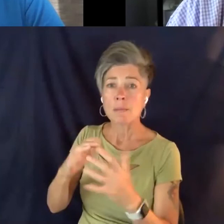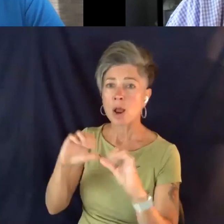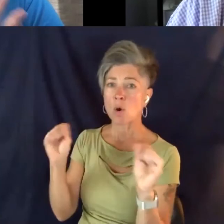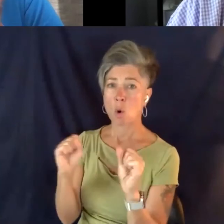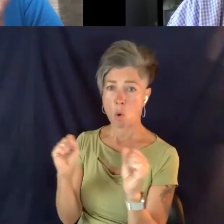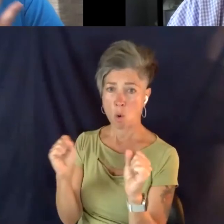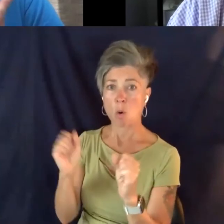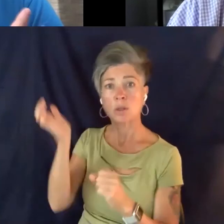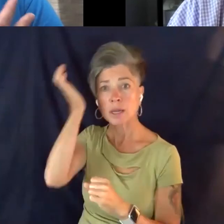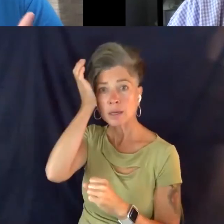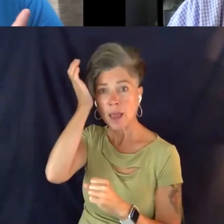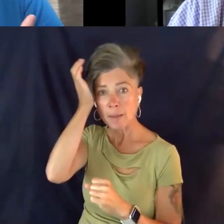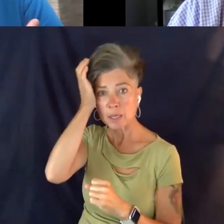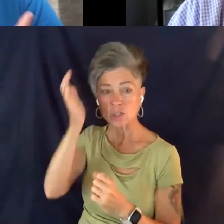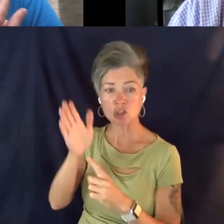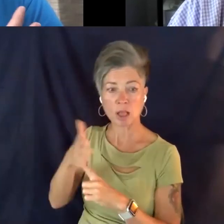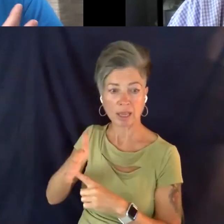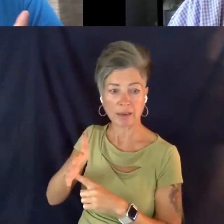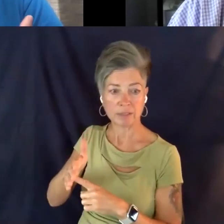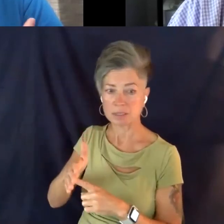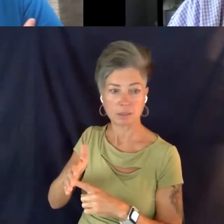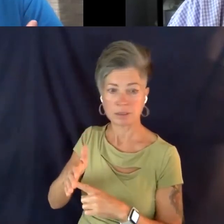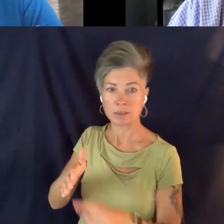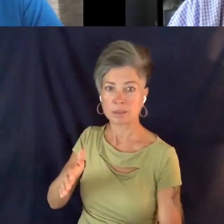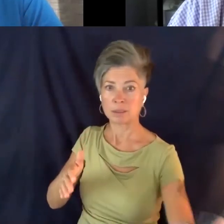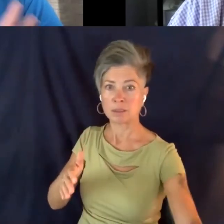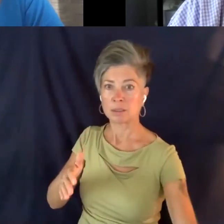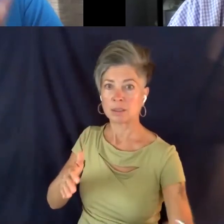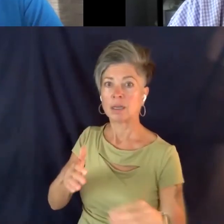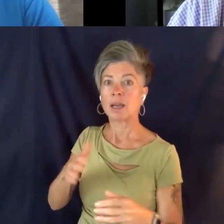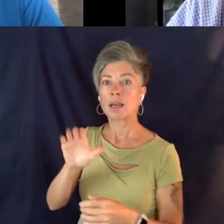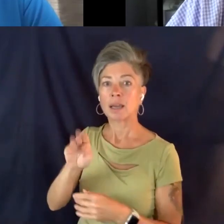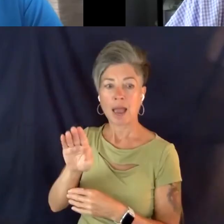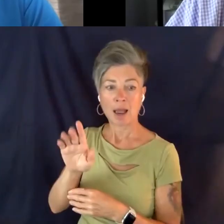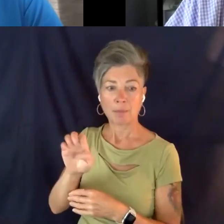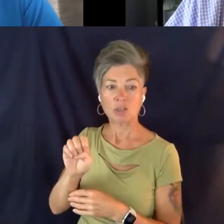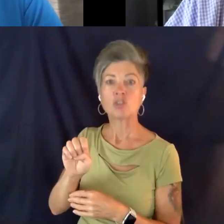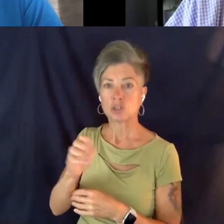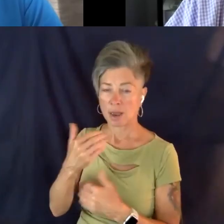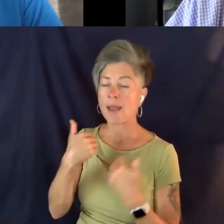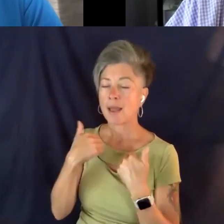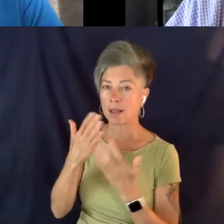So cabbage actually has some anti-inflammatory processes. You put head of cabbage in your refrigerator,